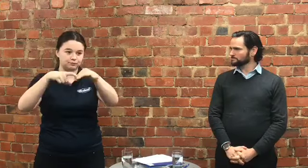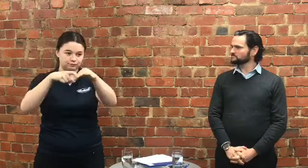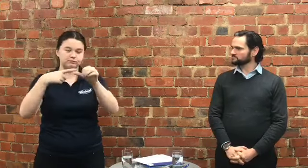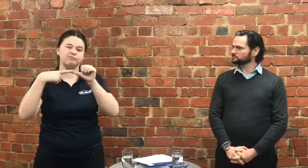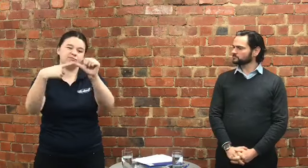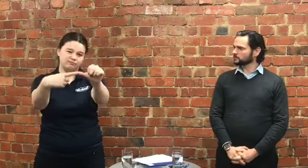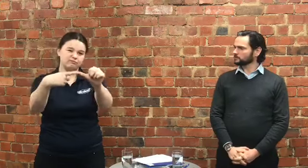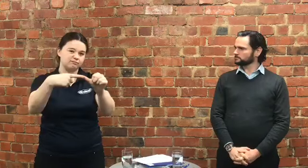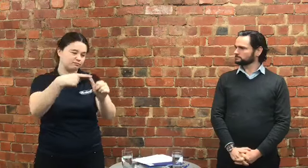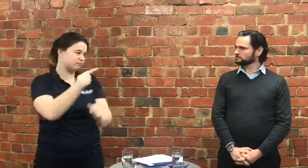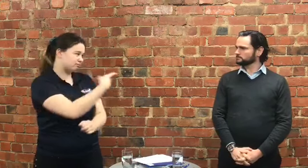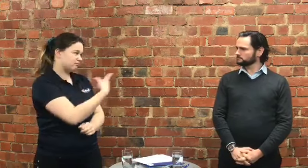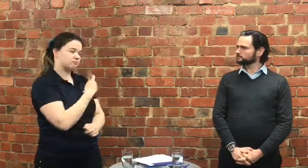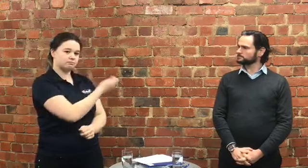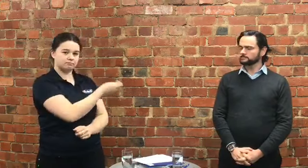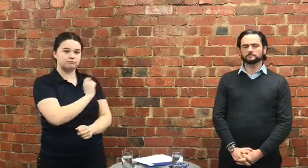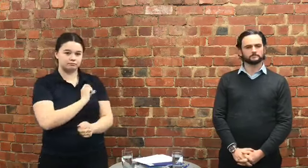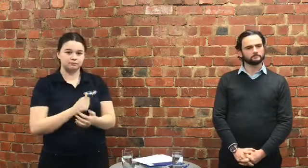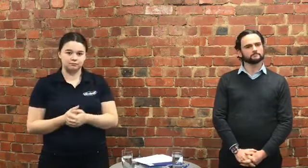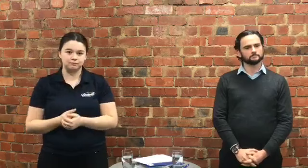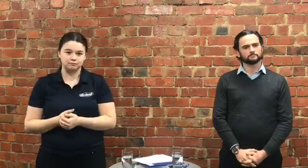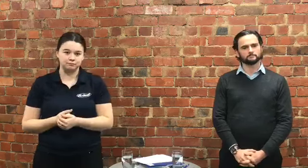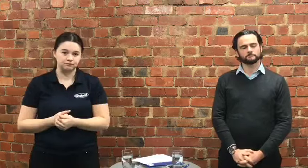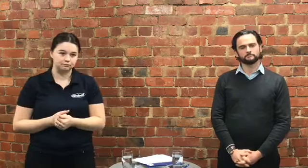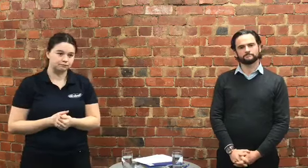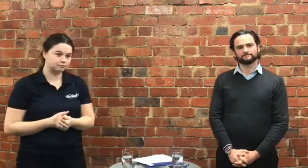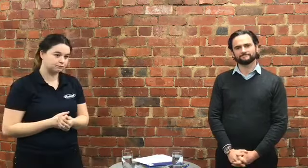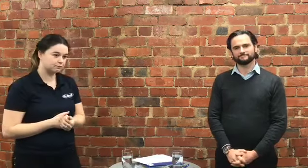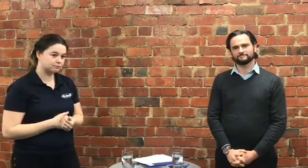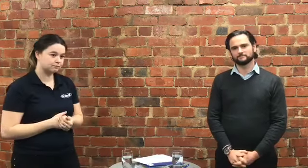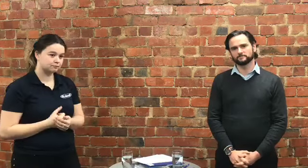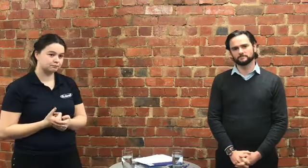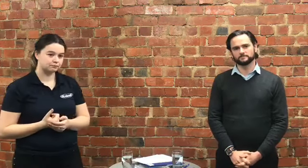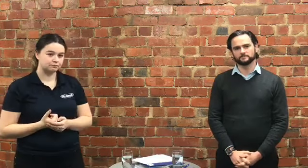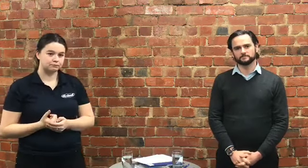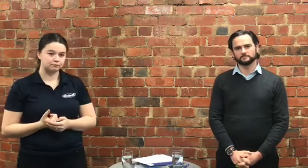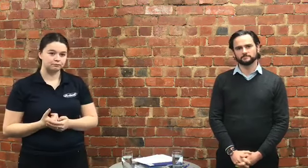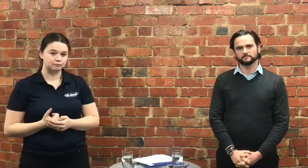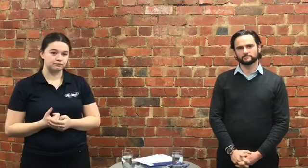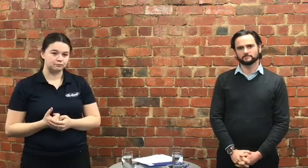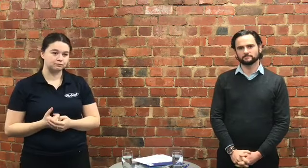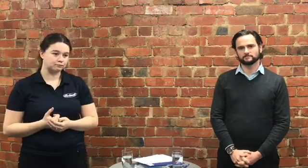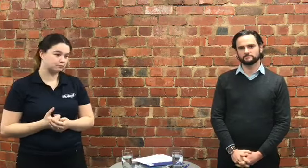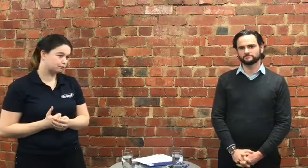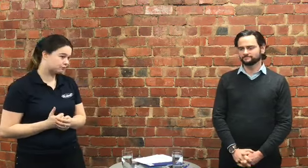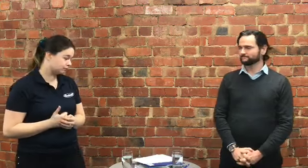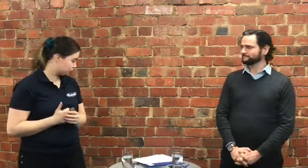to have any questions posed, and we will also take turns in translating those questions into Auslan